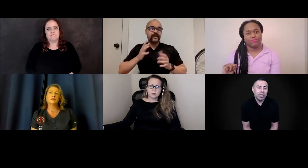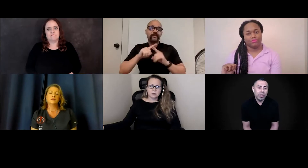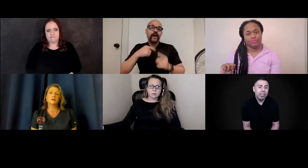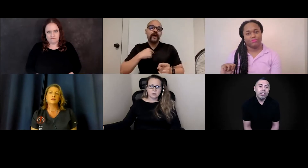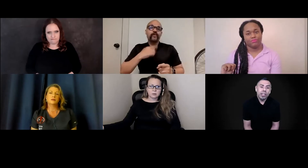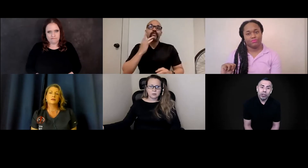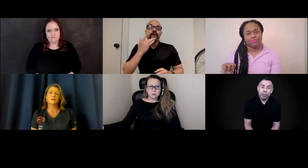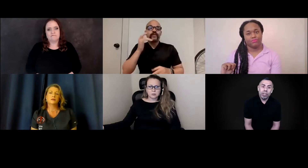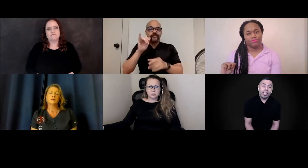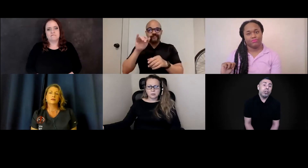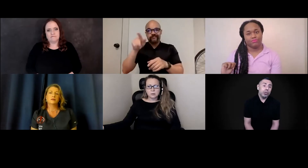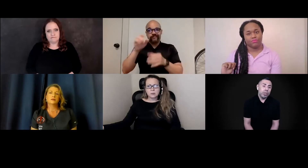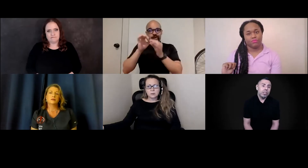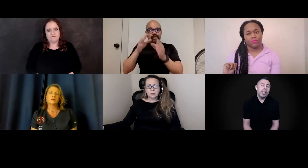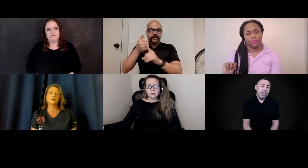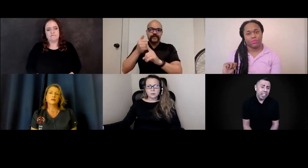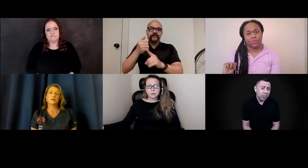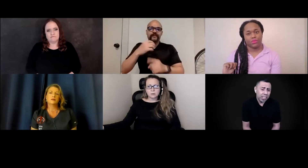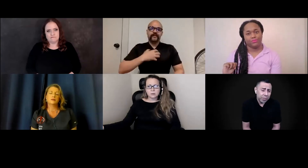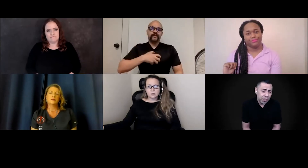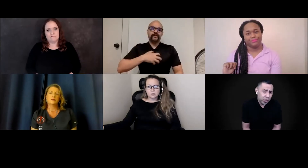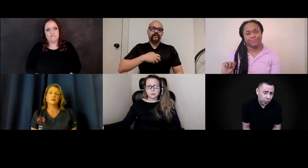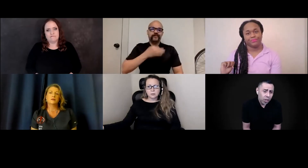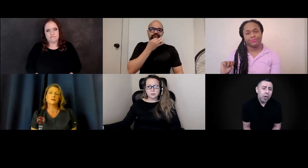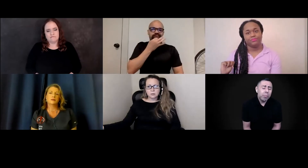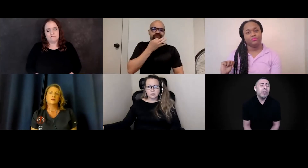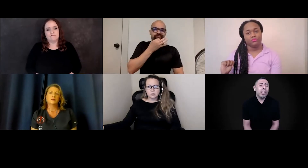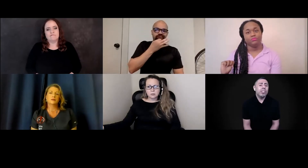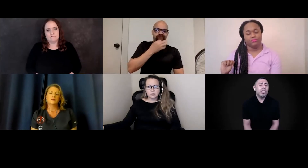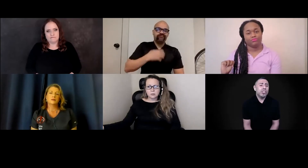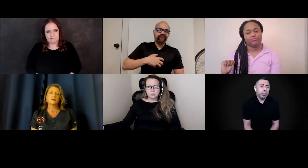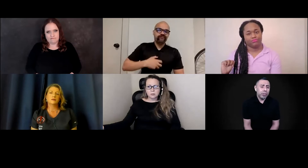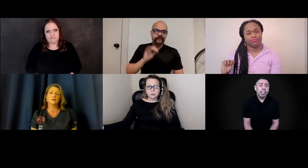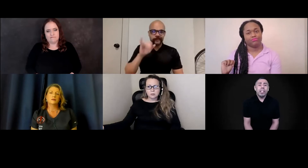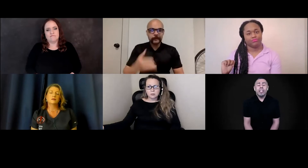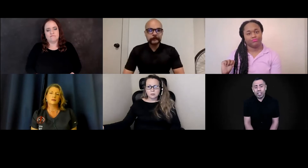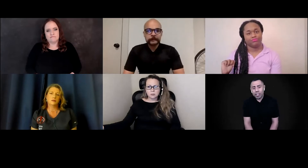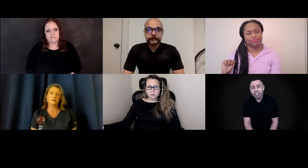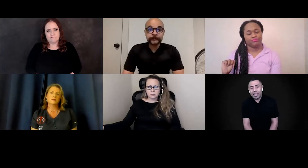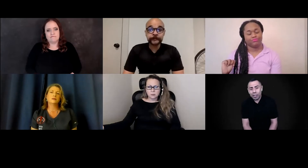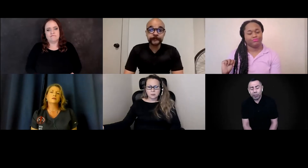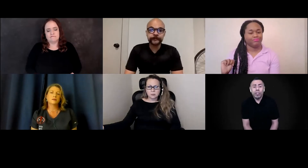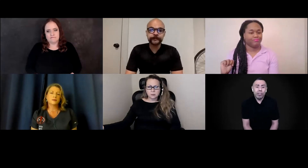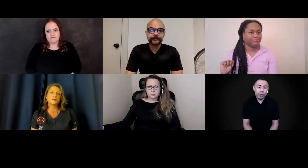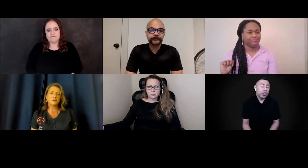You need someone that code switches but I'd rather the interpreter take on that labor